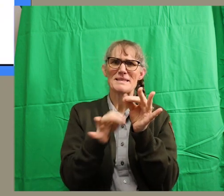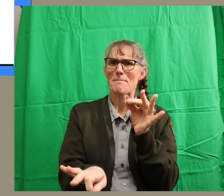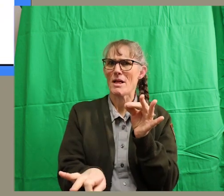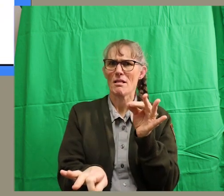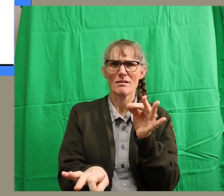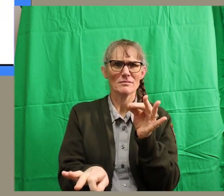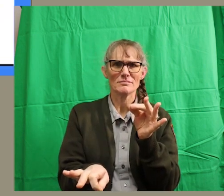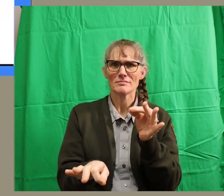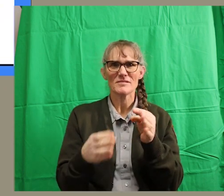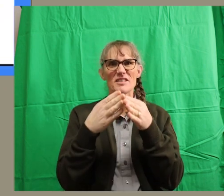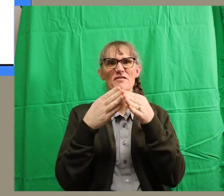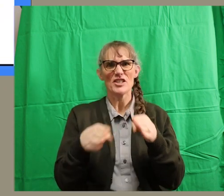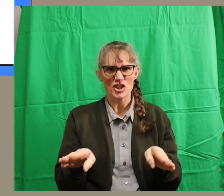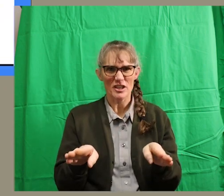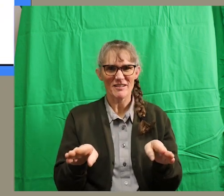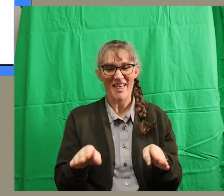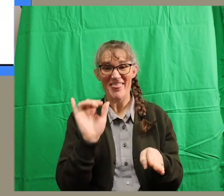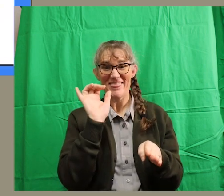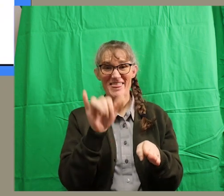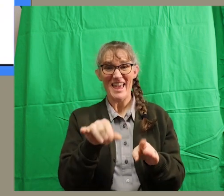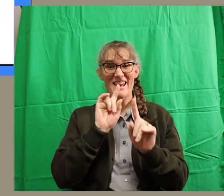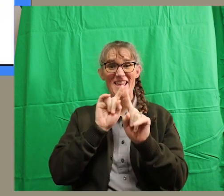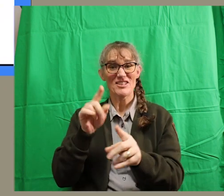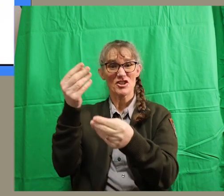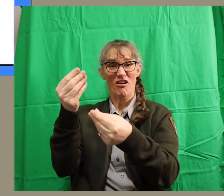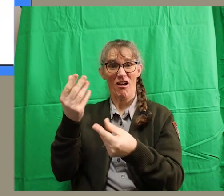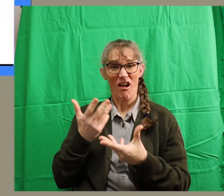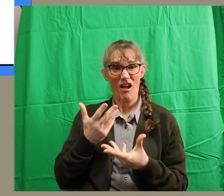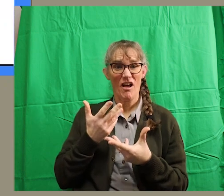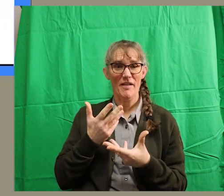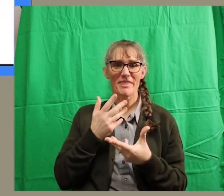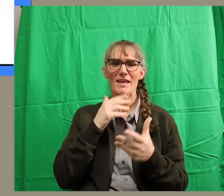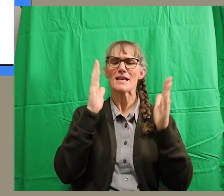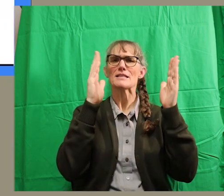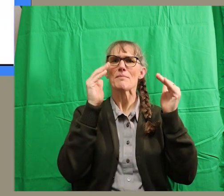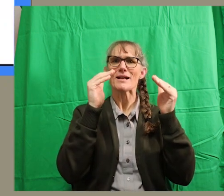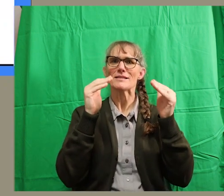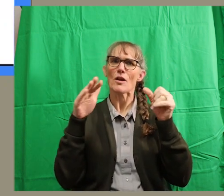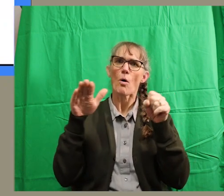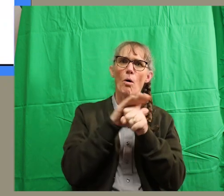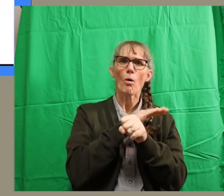But it gives you the expected dimension for the whole suture